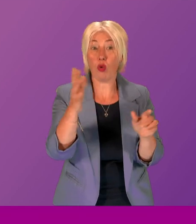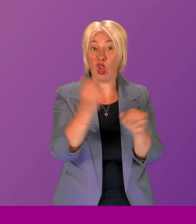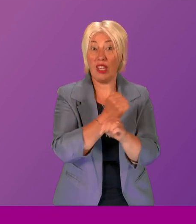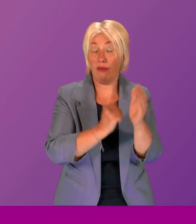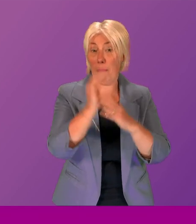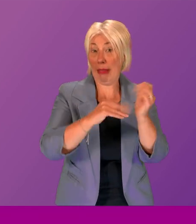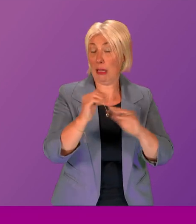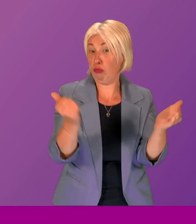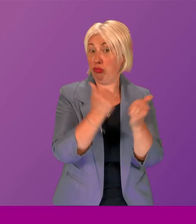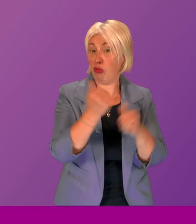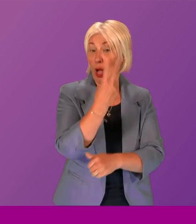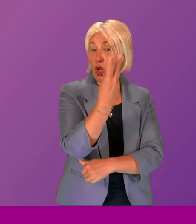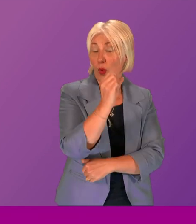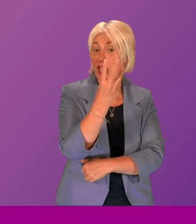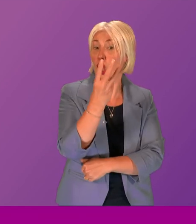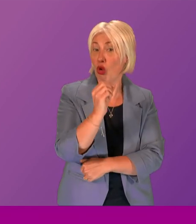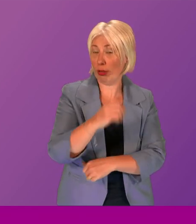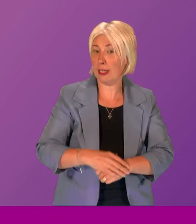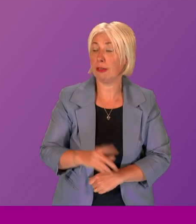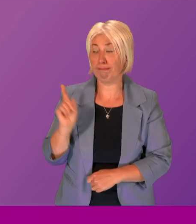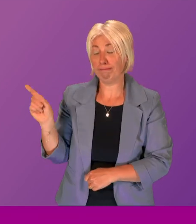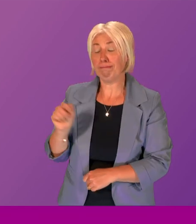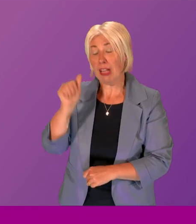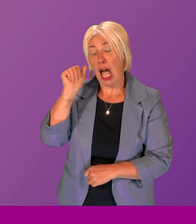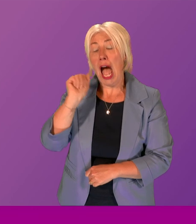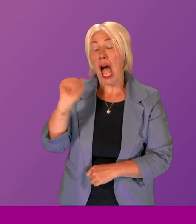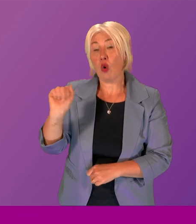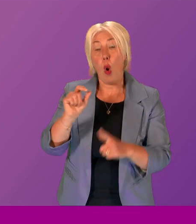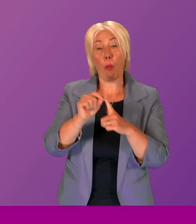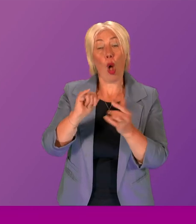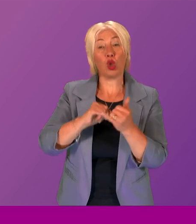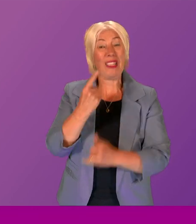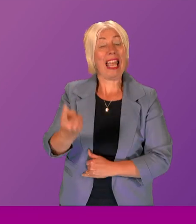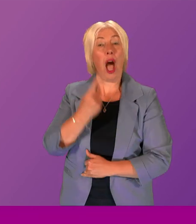I recognise the good work that Paul Sweeney does as a trustee of Glasgow City Heritage